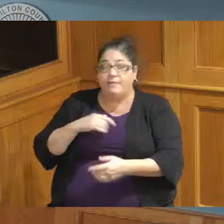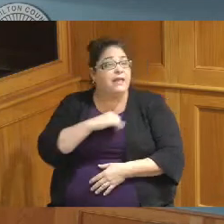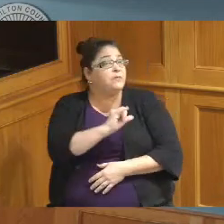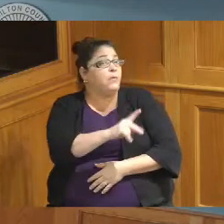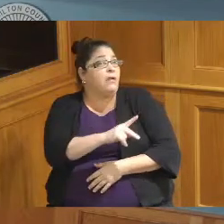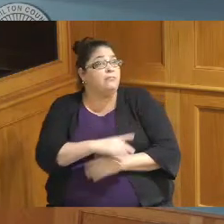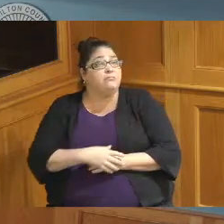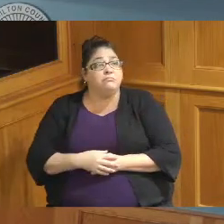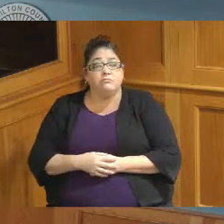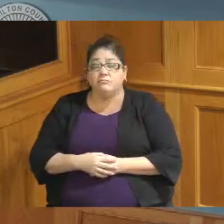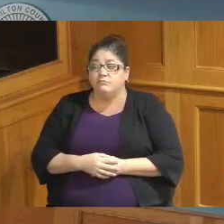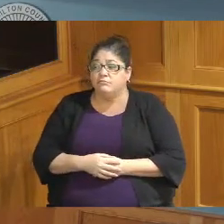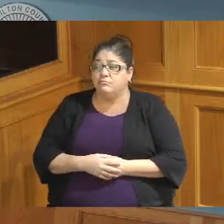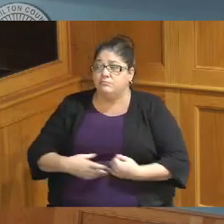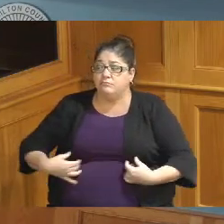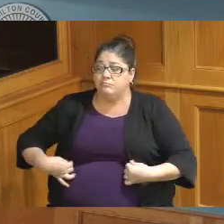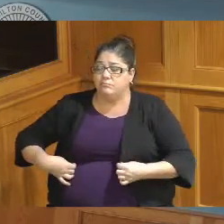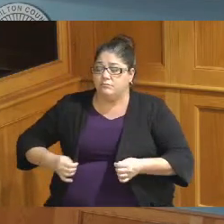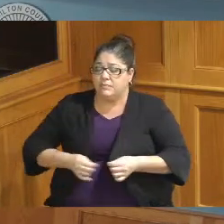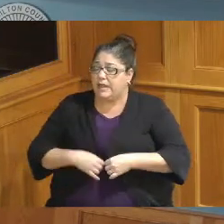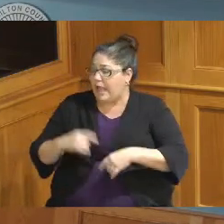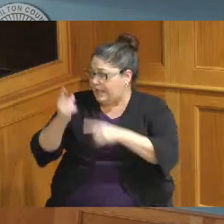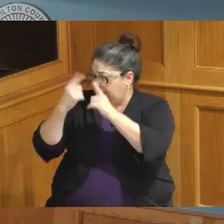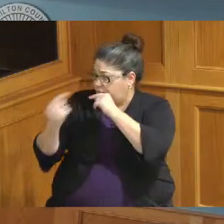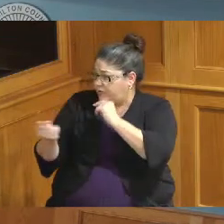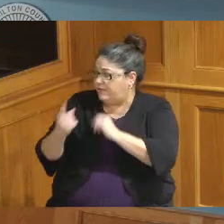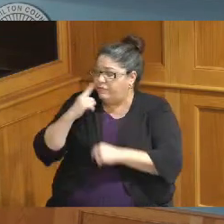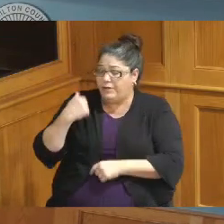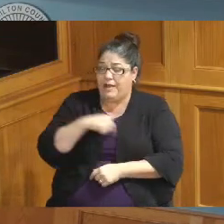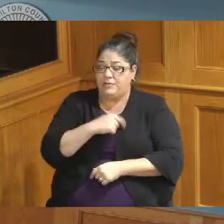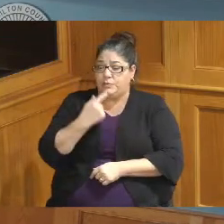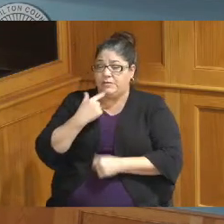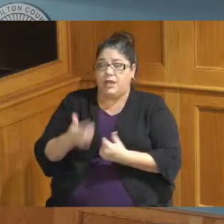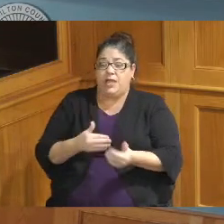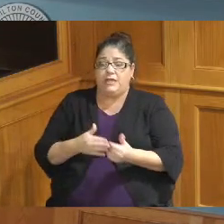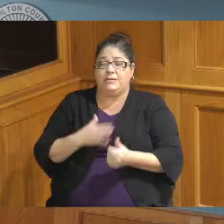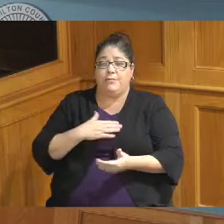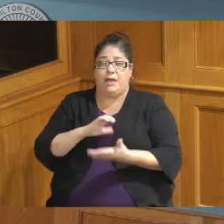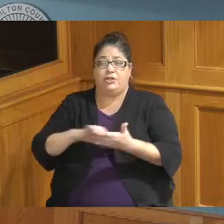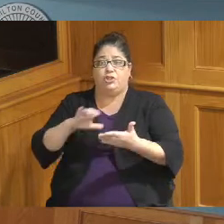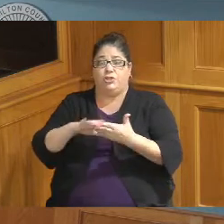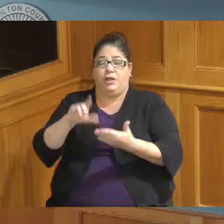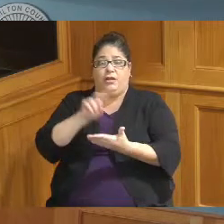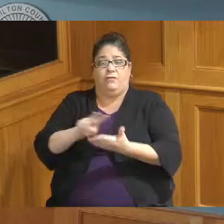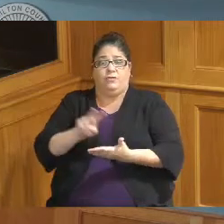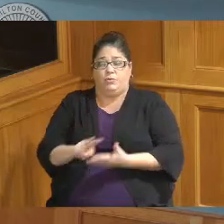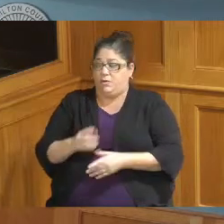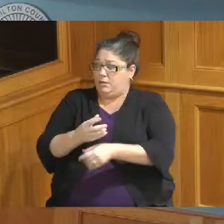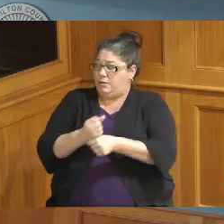no that's fine I disagree it's easy for us to say stop because our check a't stop but I'm saying if